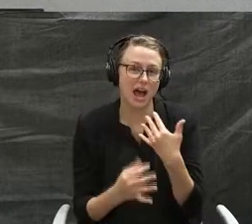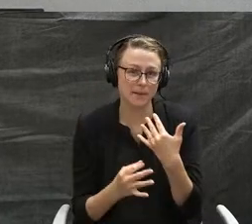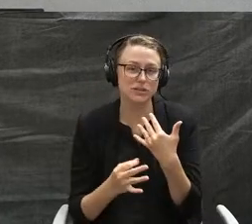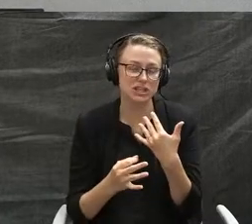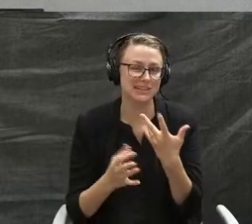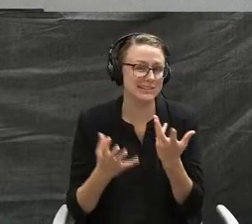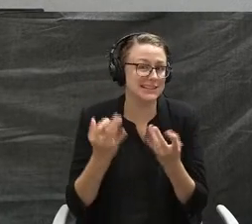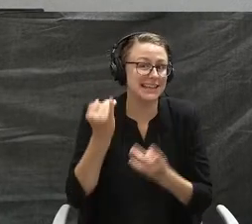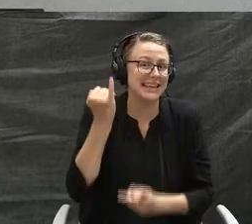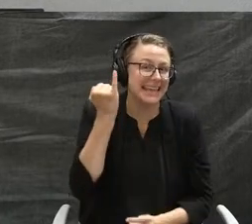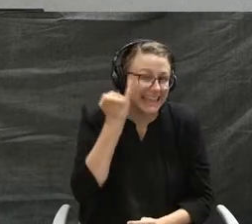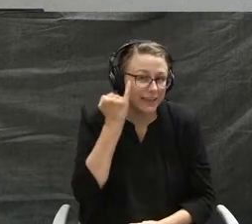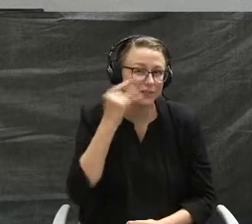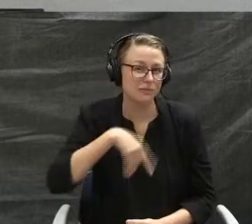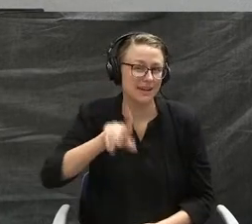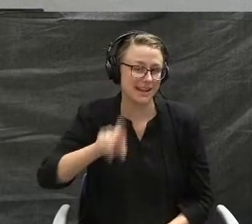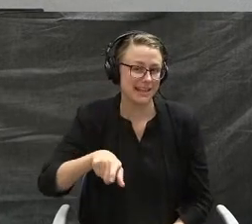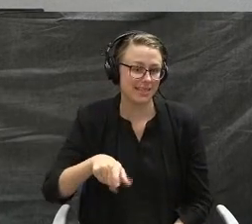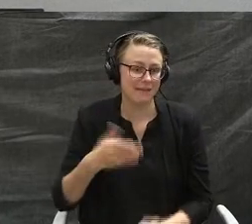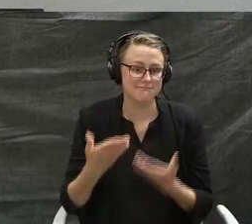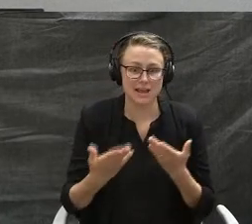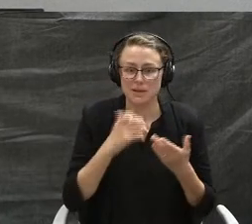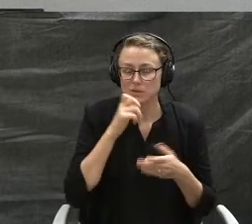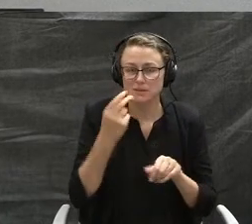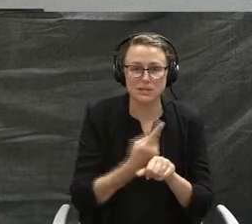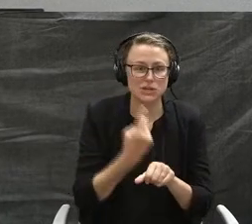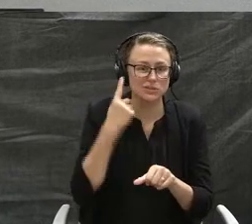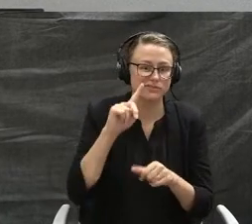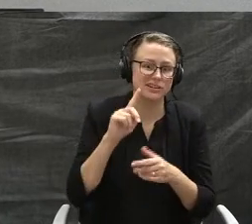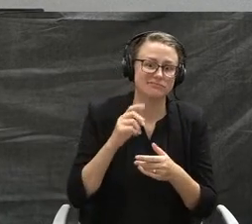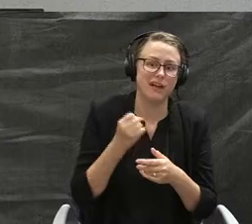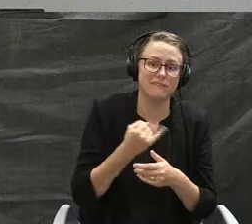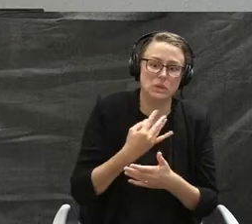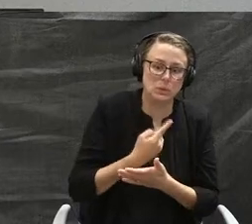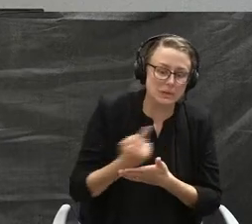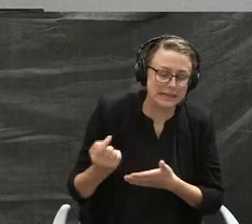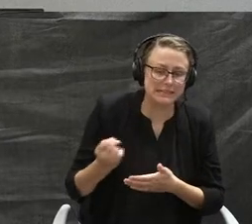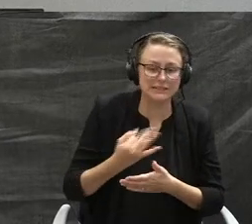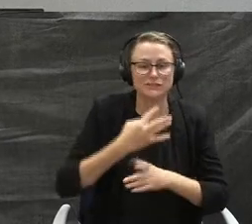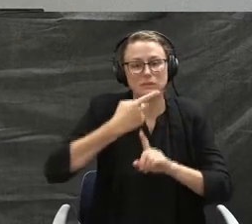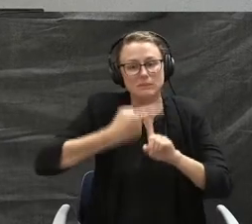We took some of the good parts out of all of that, and the